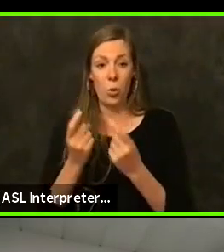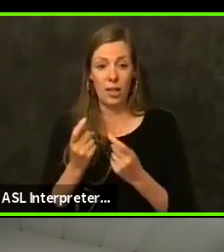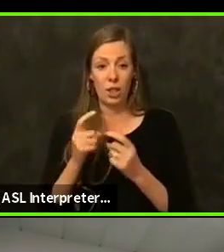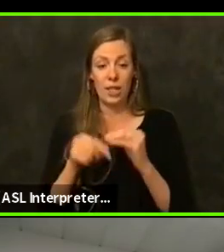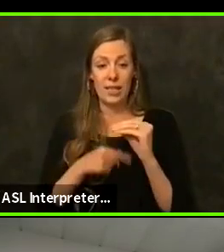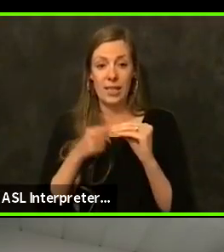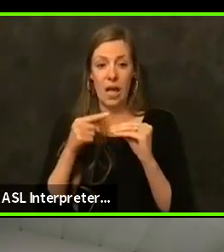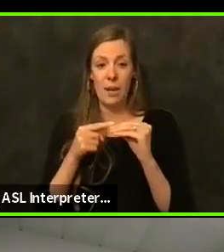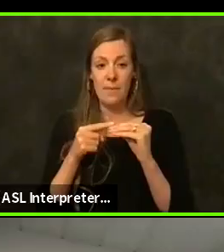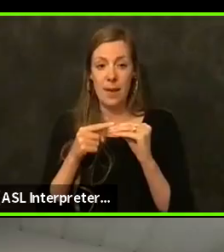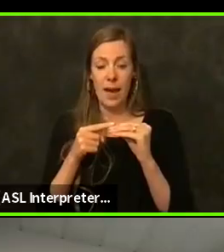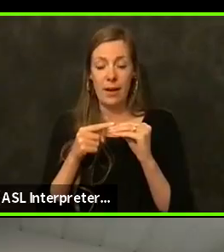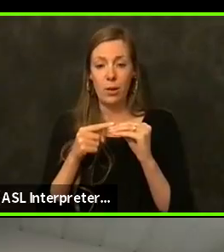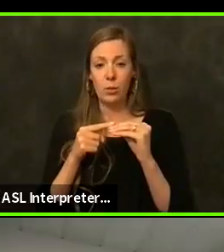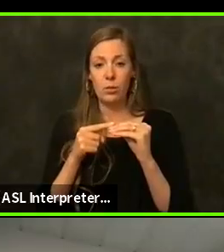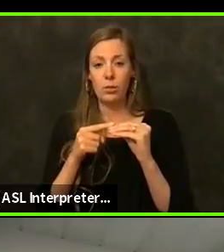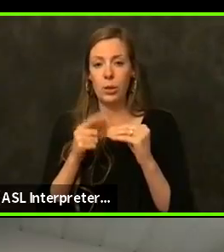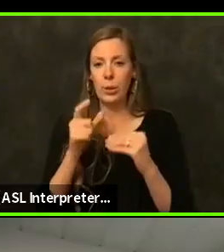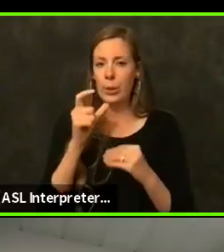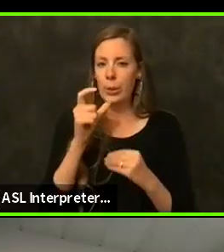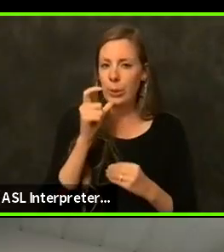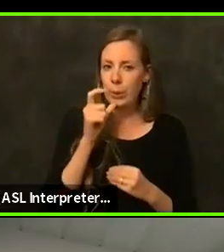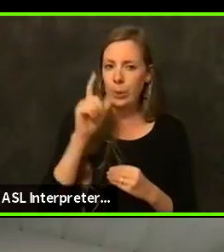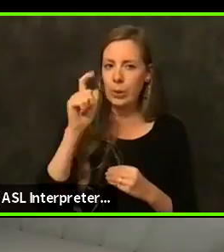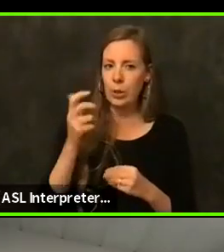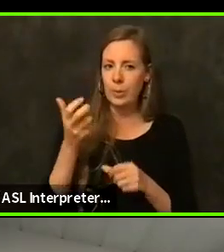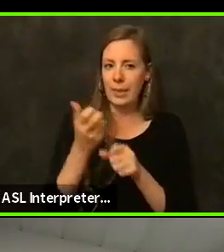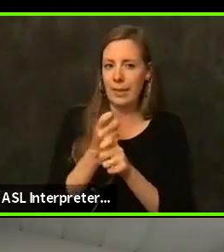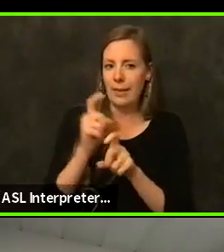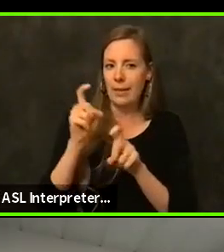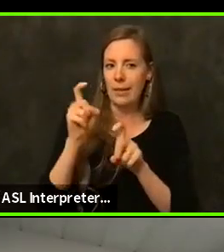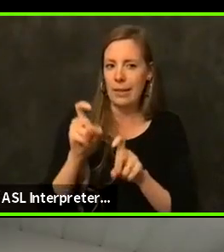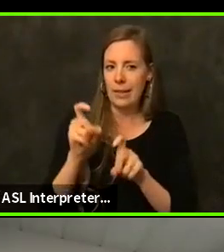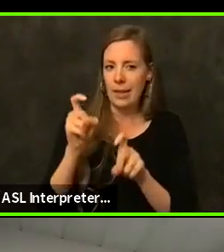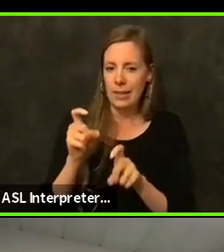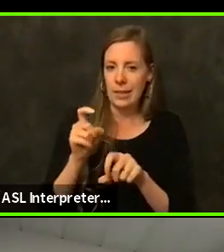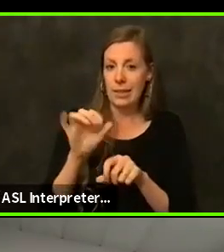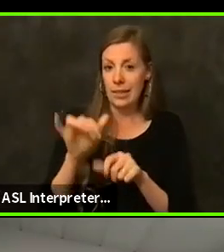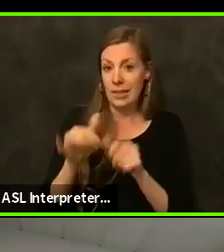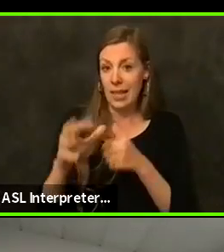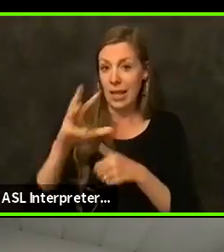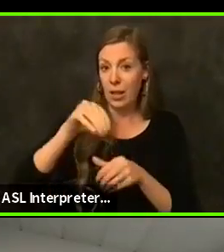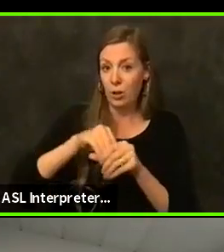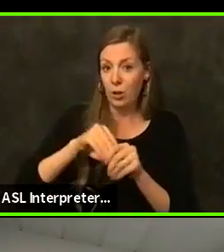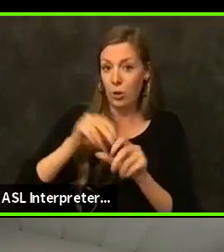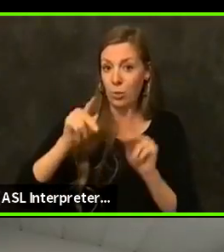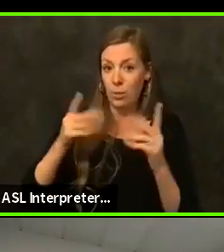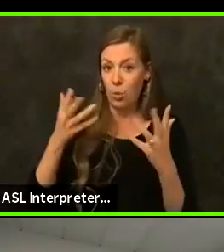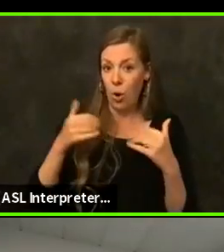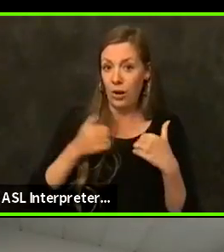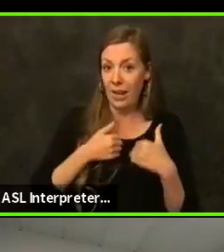precisely on on who should be getting tested. Does that include people who've gotten vaccinated?